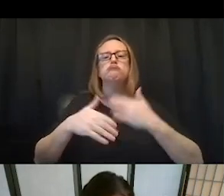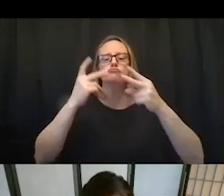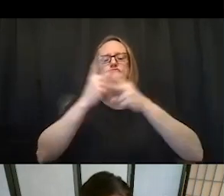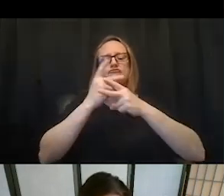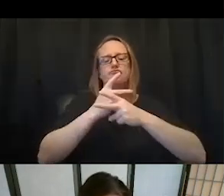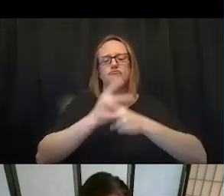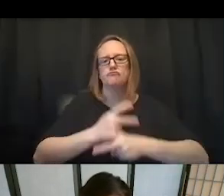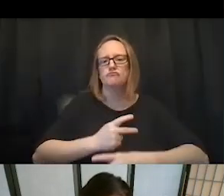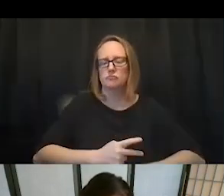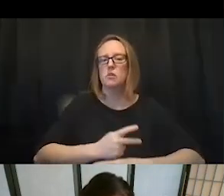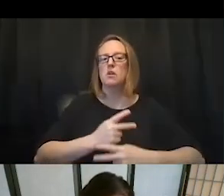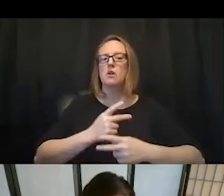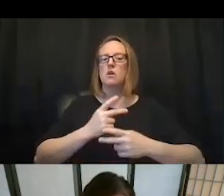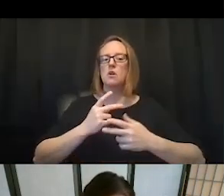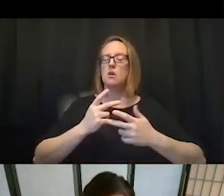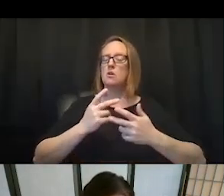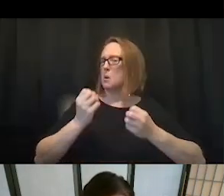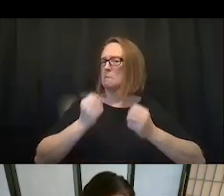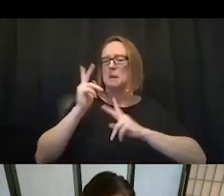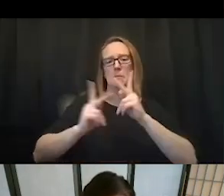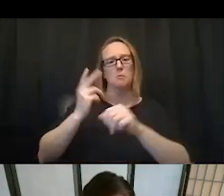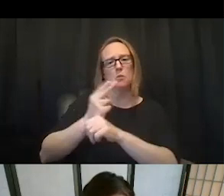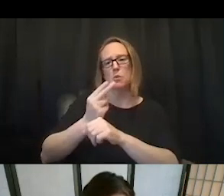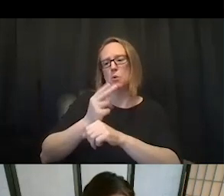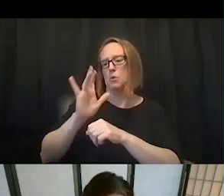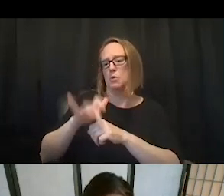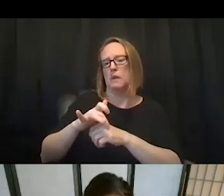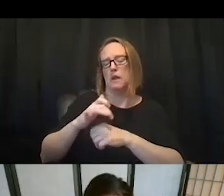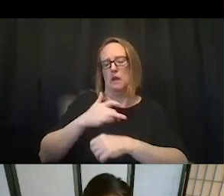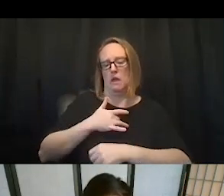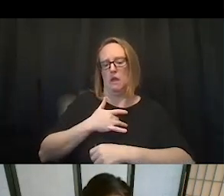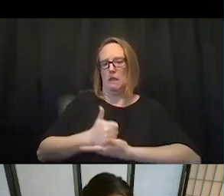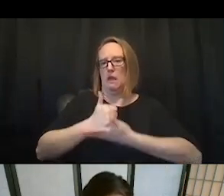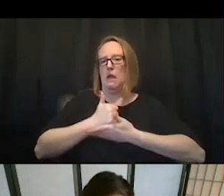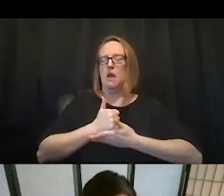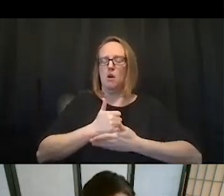know ways that people have been processing emotions for-for a long time and disabled